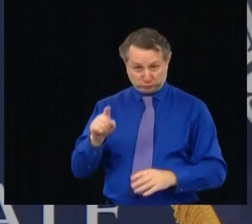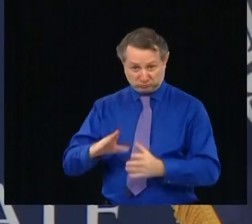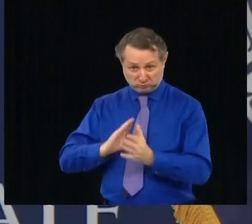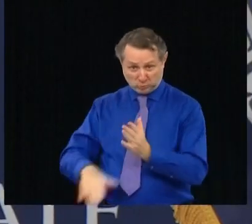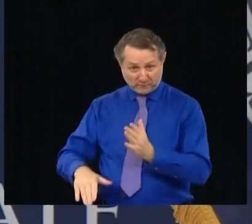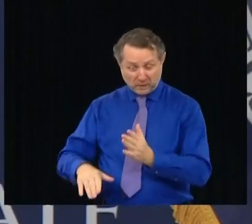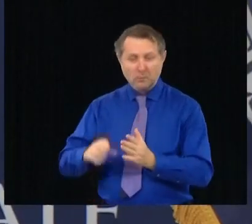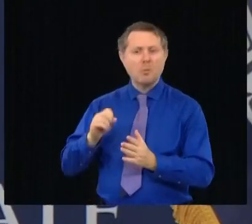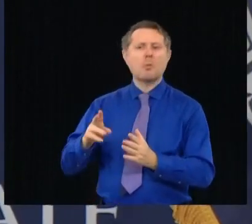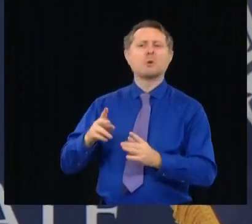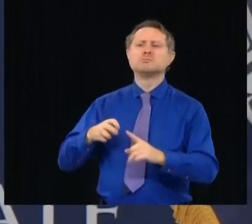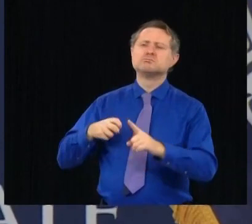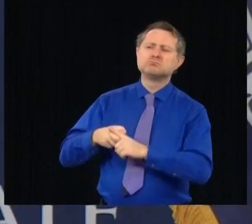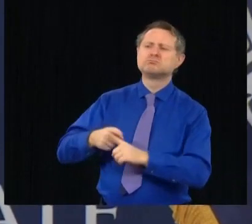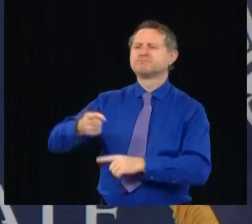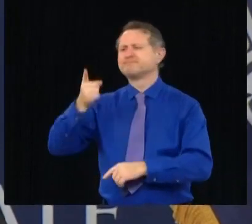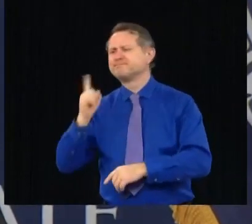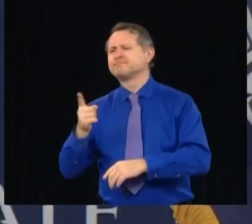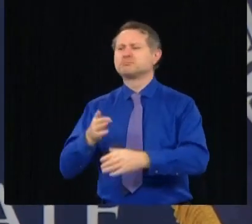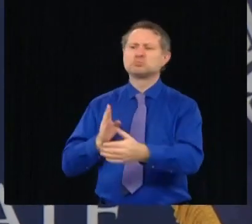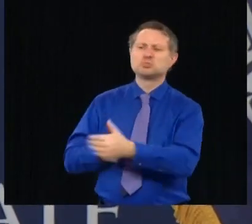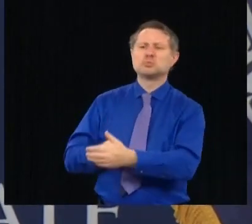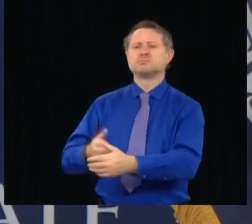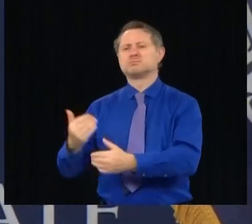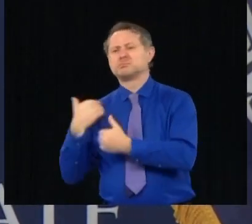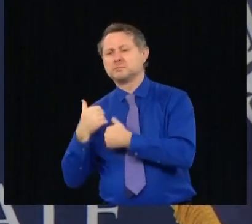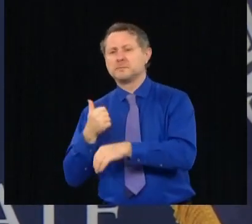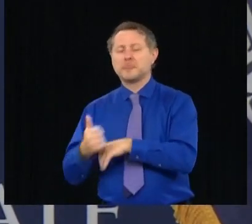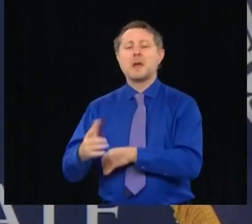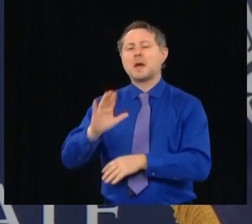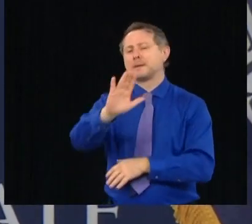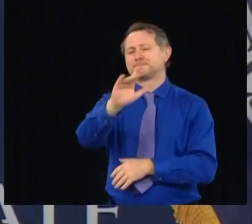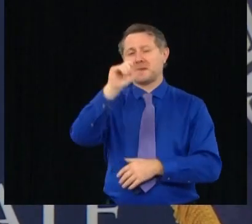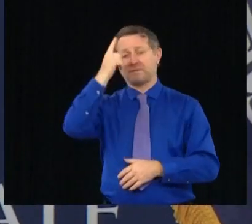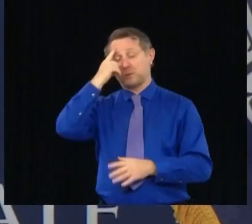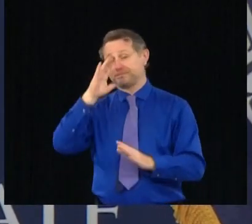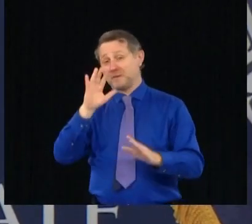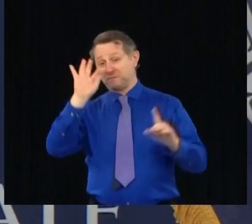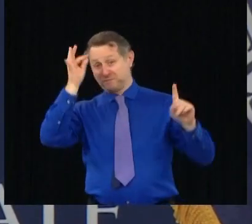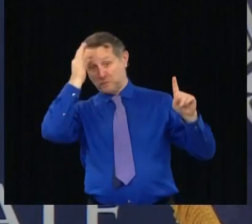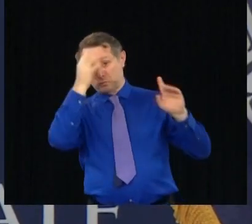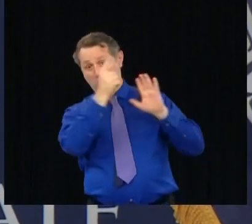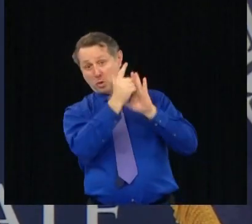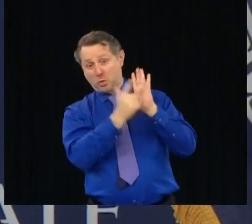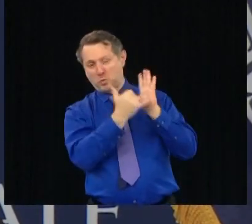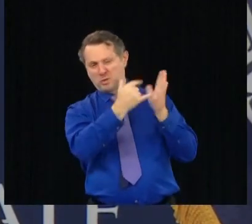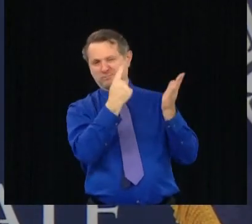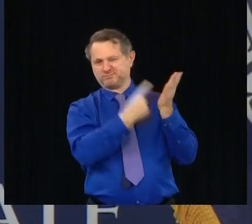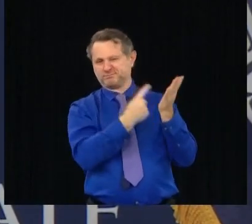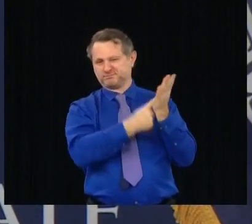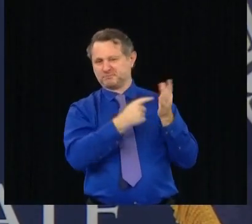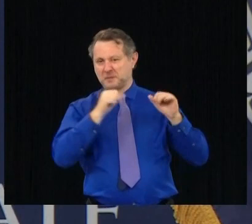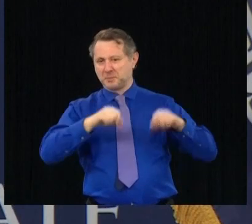OUTBREAK AT THOSE BUSINESSES AND SHOULD THAT BE WAIVED?